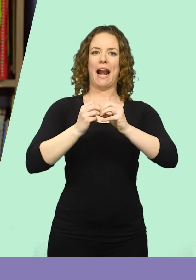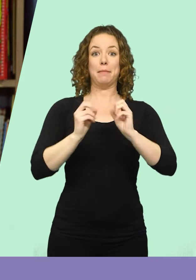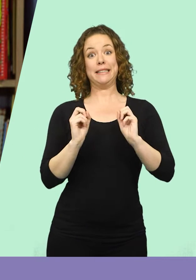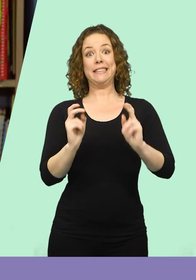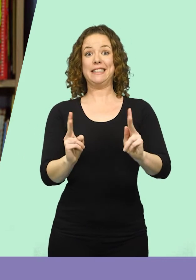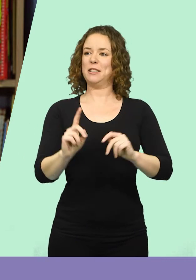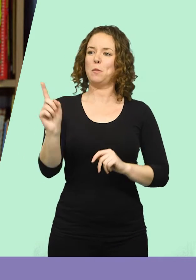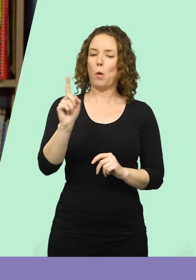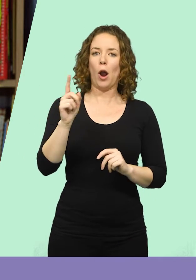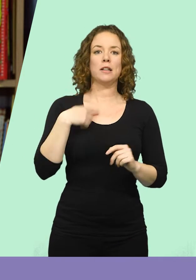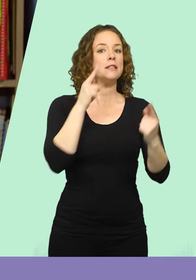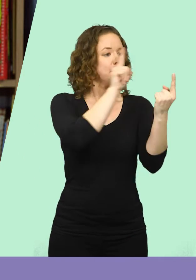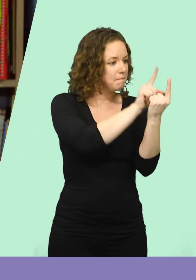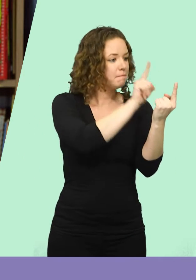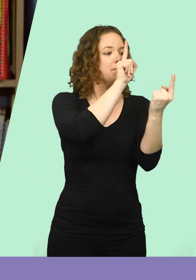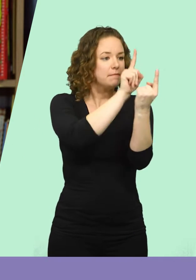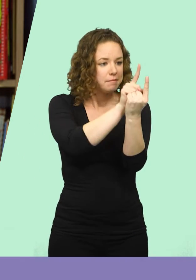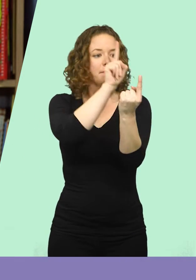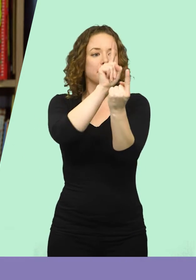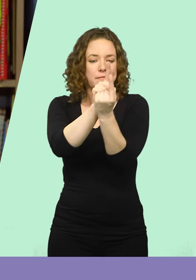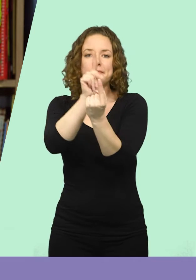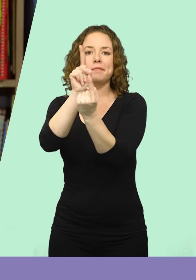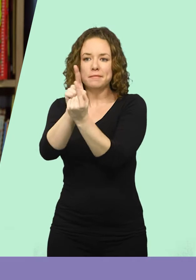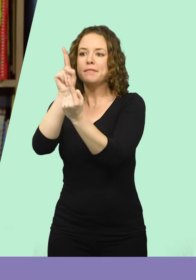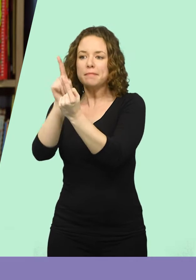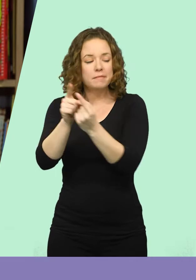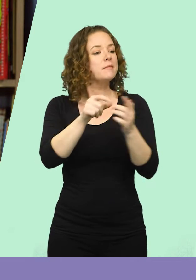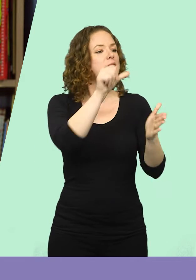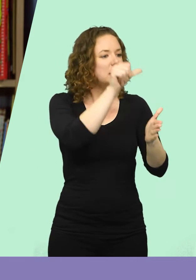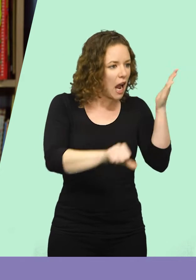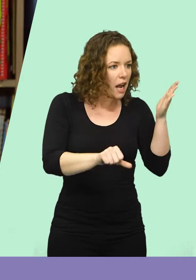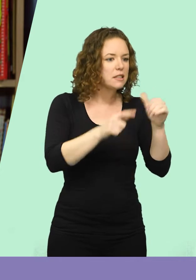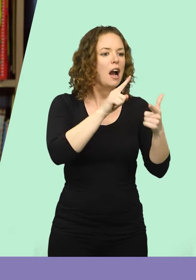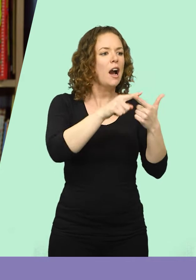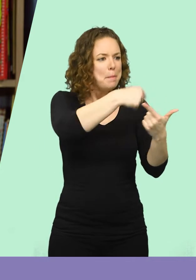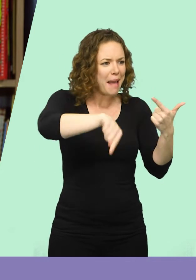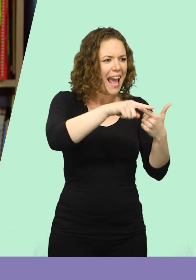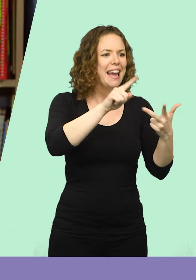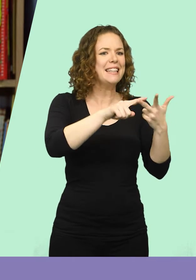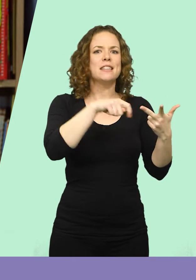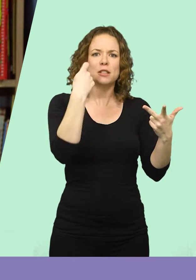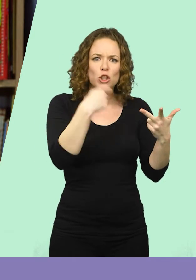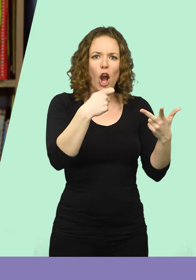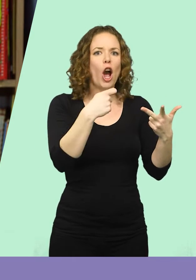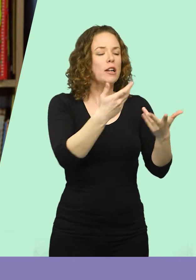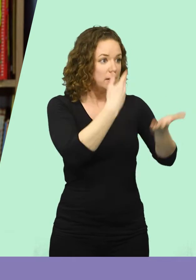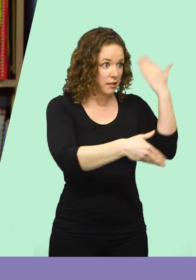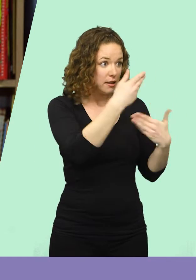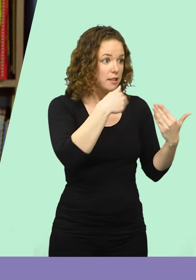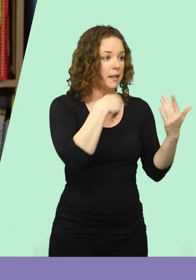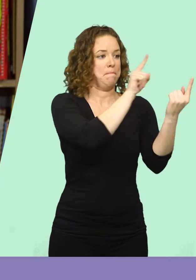I kind of developed a system of asking them all individually, one person at a time, their...